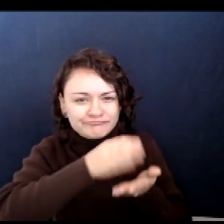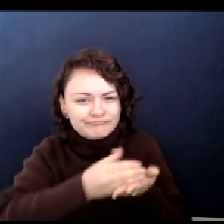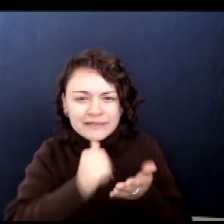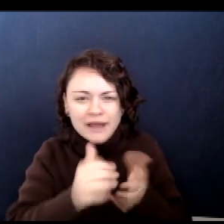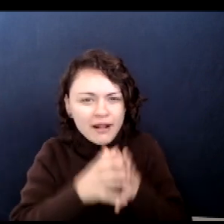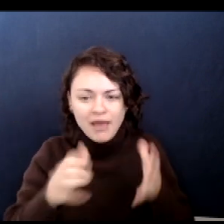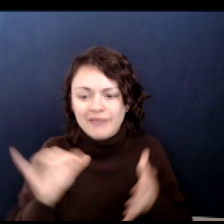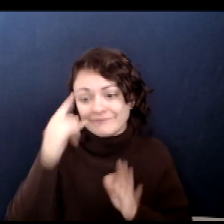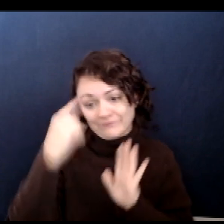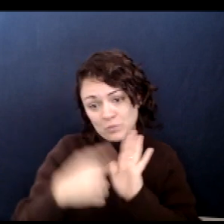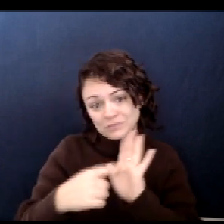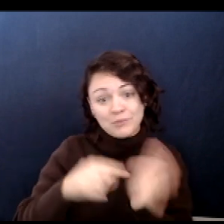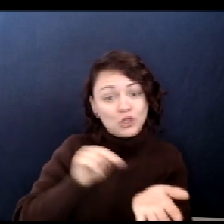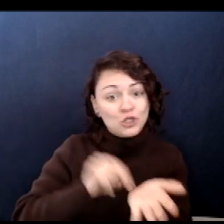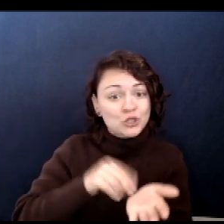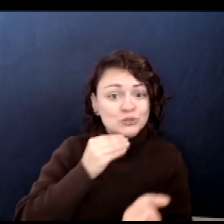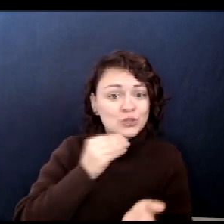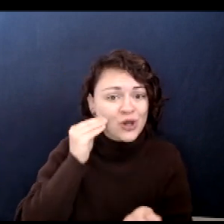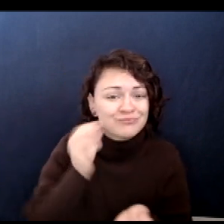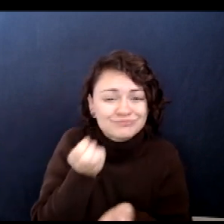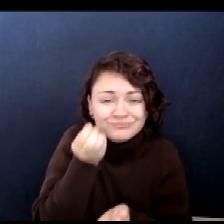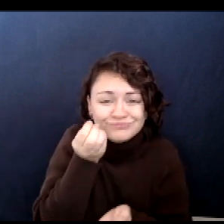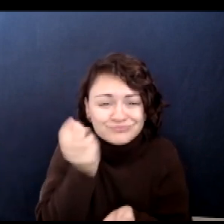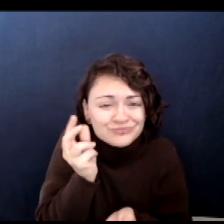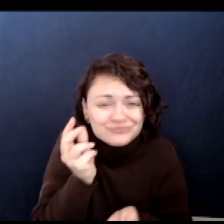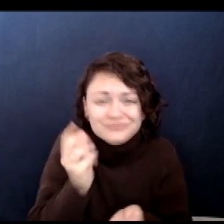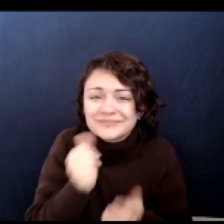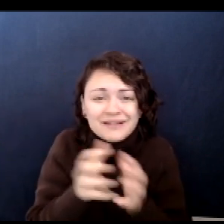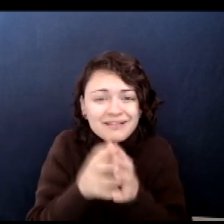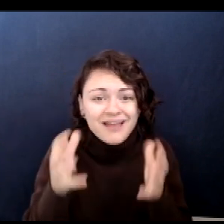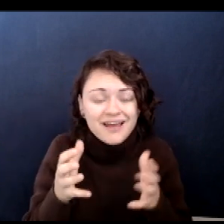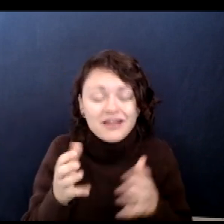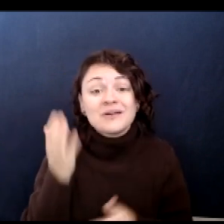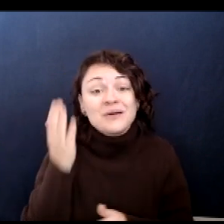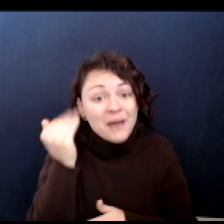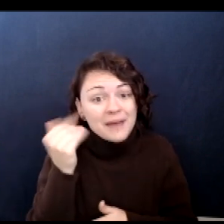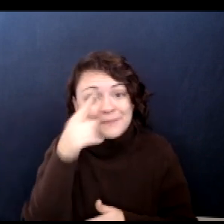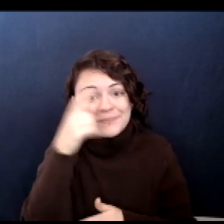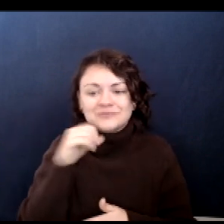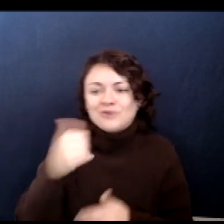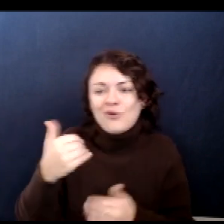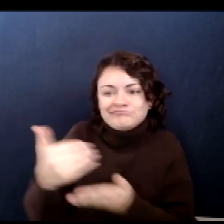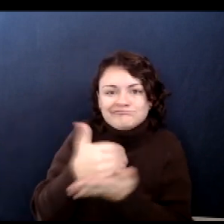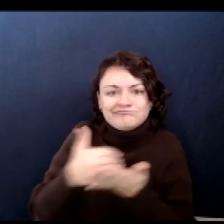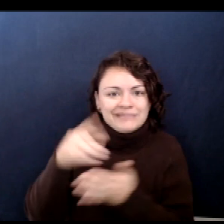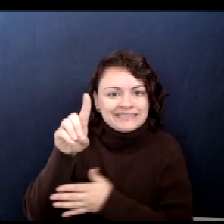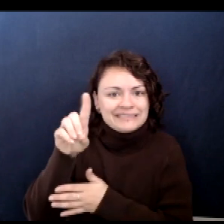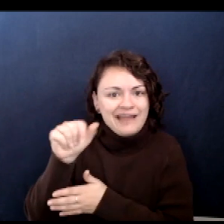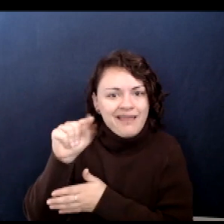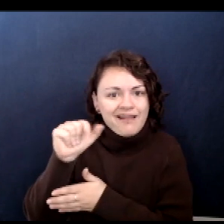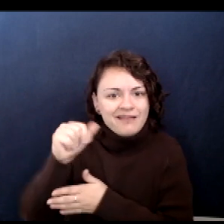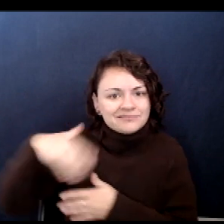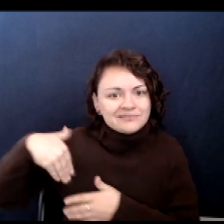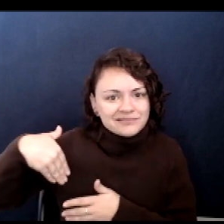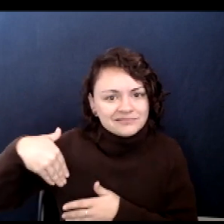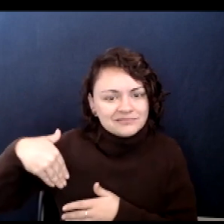And some of that is, a lot of it is because we just don't have the data. I think the lack of data and especially data around